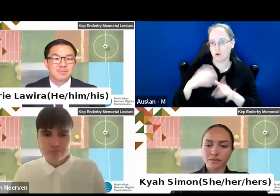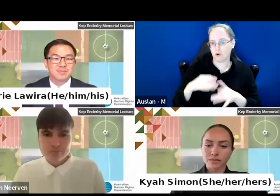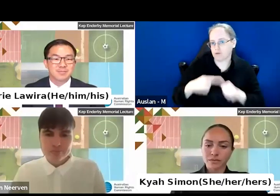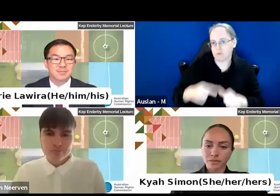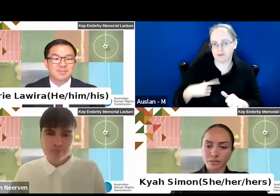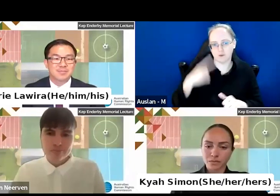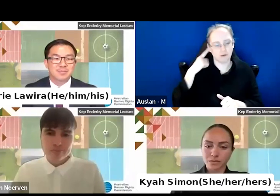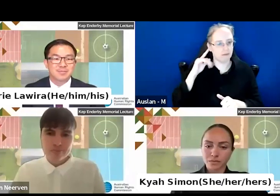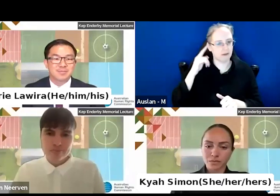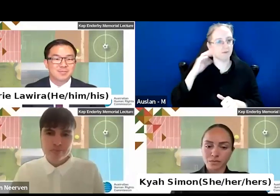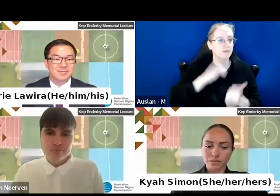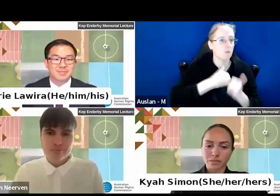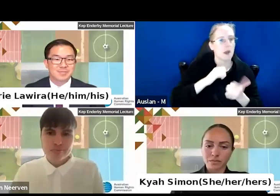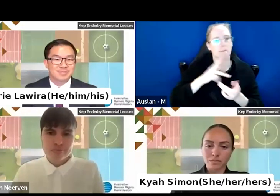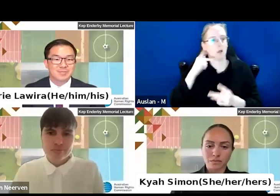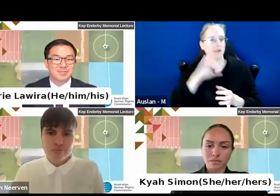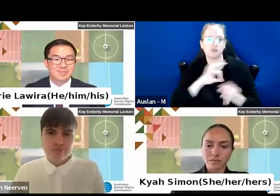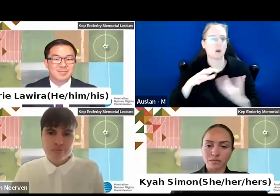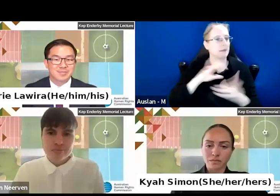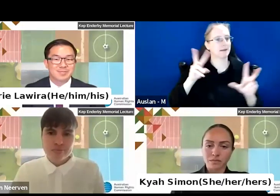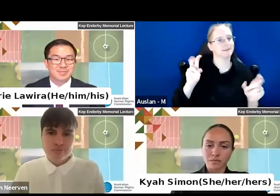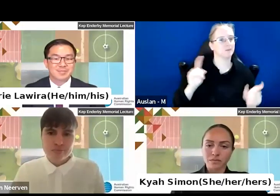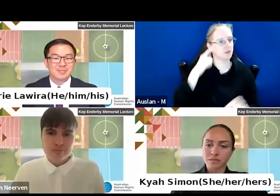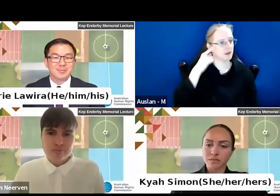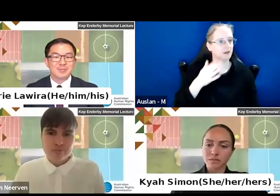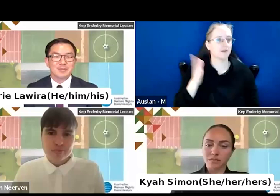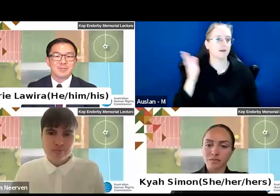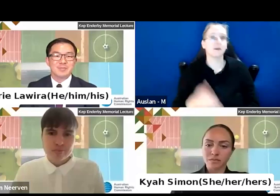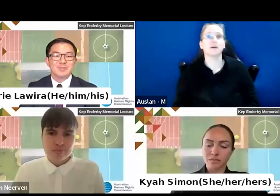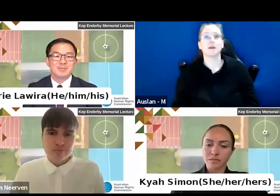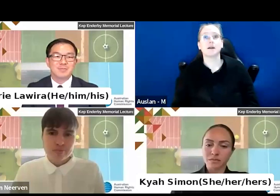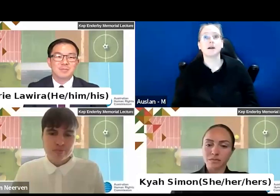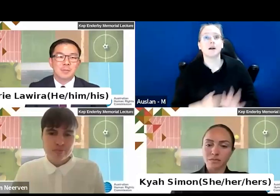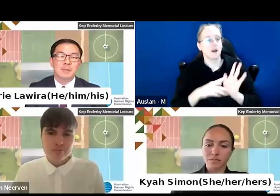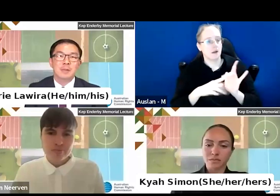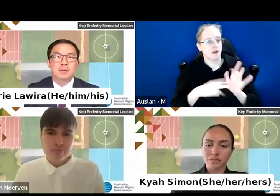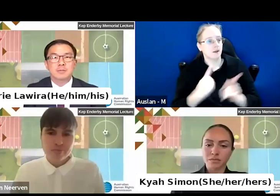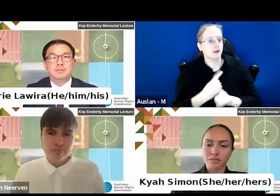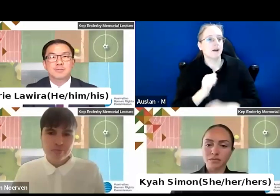Ellen articulated this very well, and I echo her words and also the words of the other panelists.